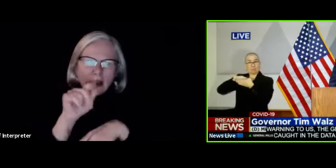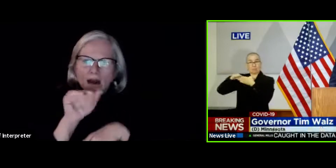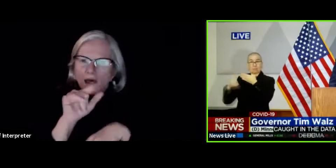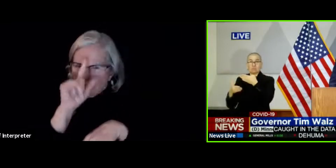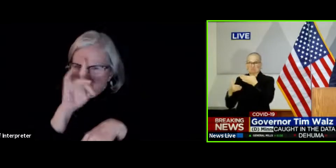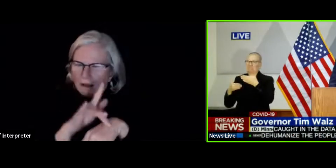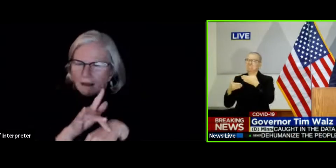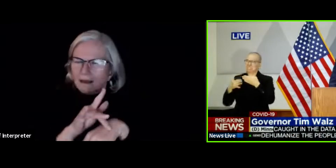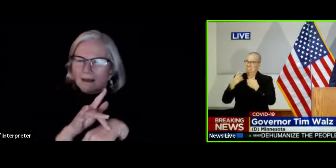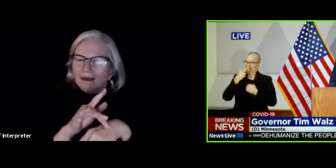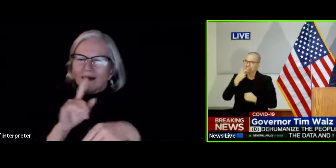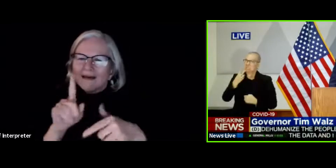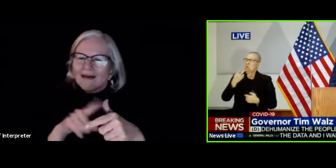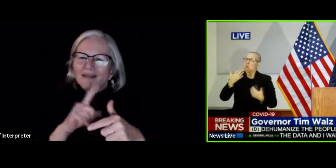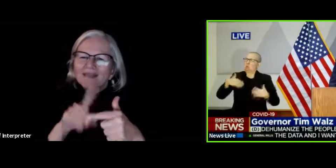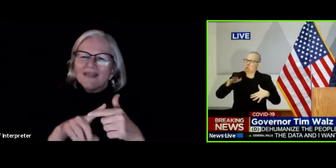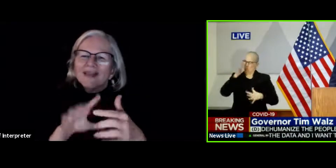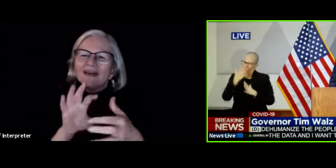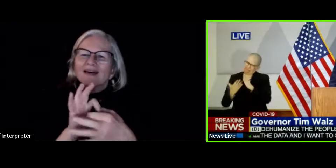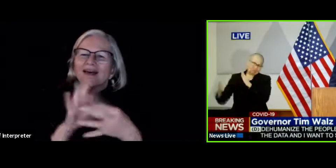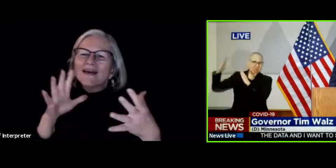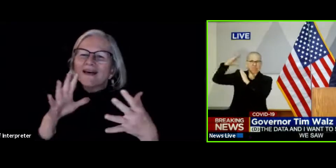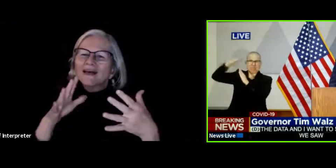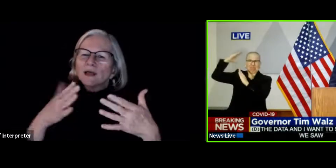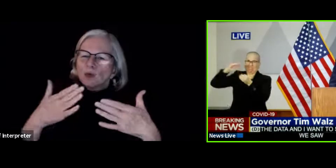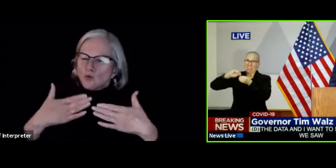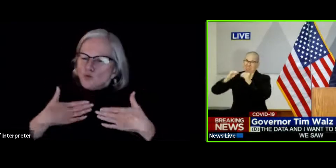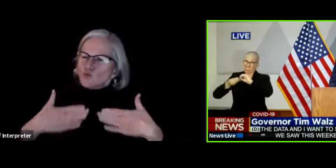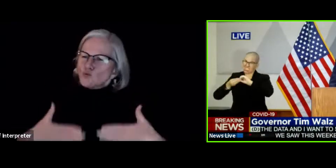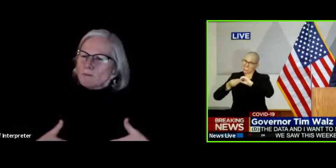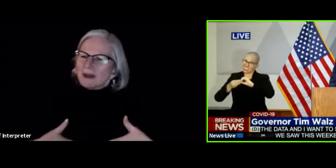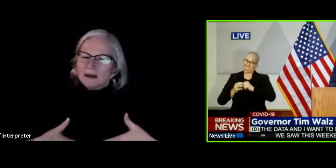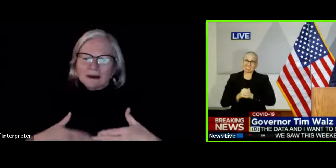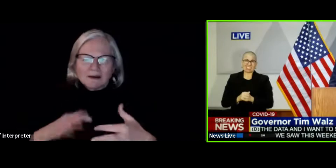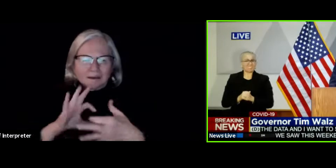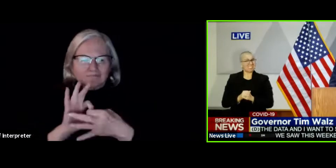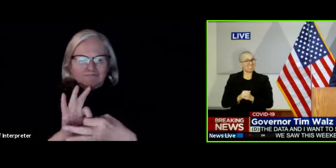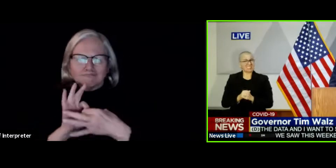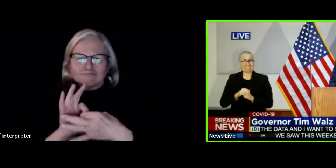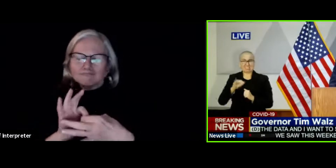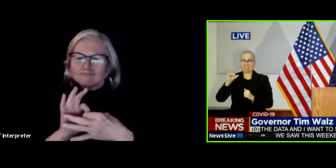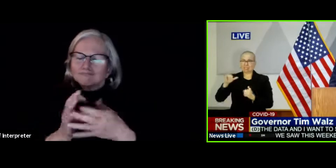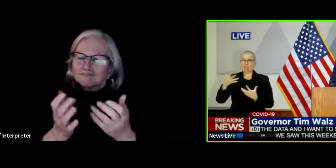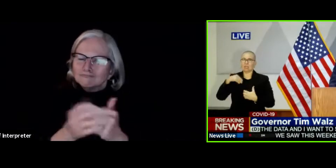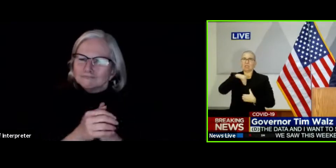AND I THINK FOR HUMAN BEINGS, WHEN YOU CROSS CERTAIN NUMBERS, IT DOES TRIGGER THINGS AND ESPECIALLY WHEN YOU'RE TALKING ABOUT DEATH SO WHEN WE